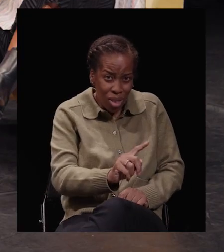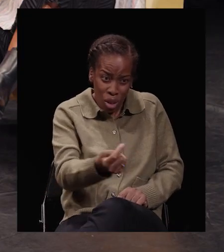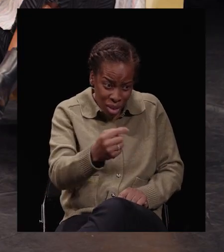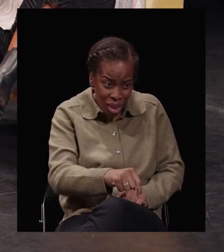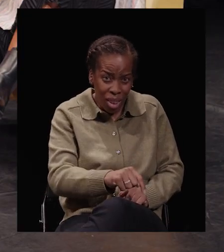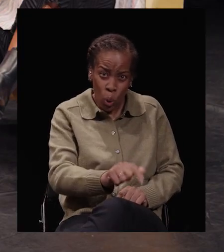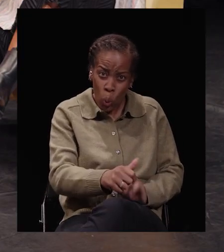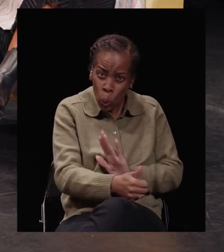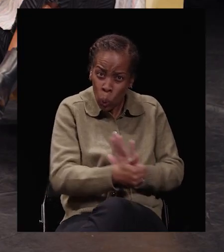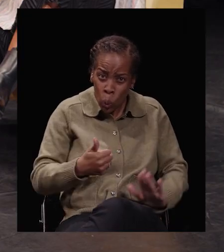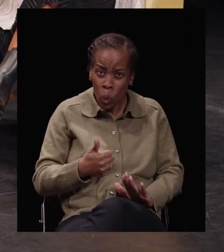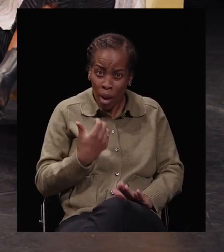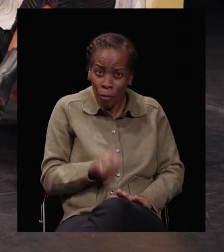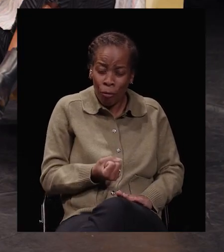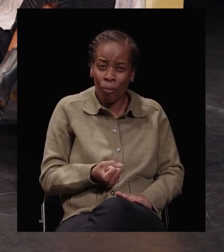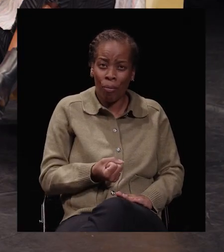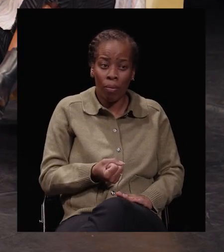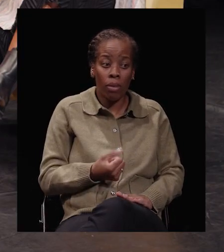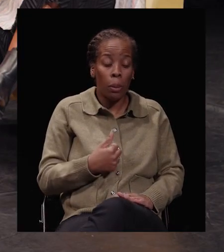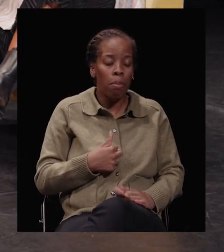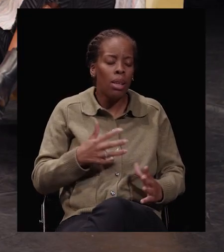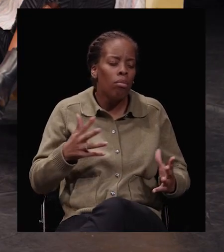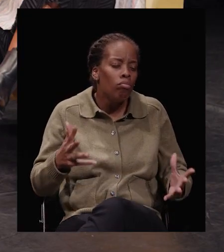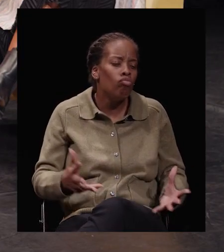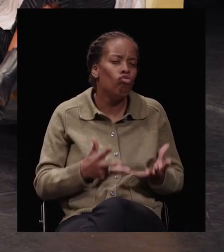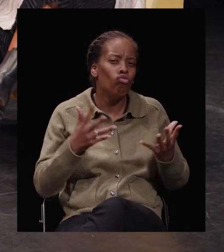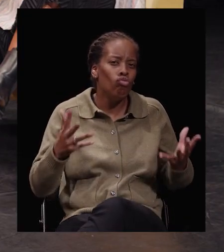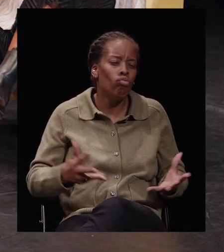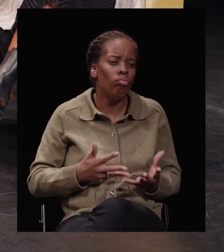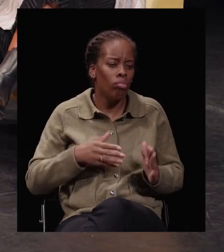And to encourage, and mentor, and cheerlead,